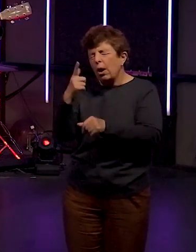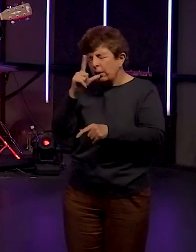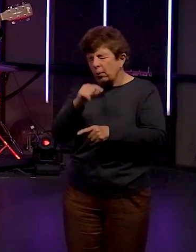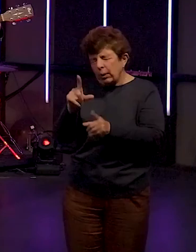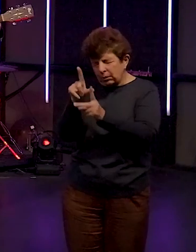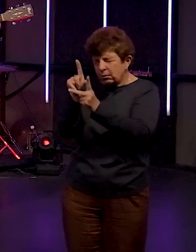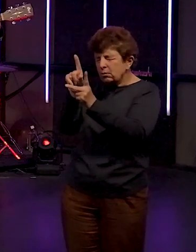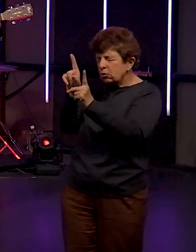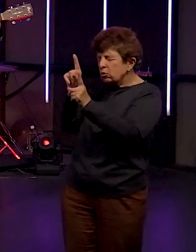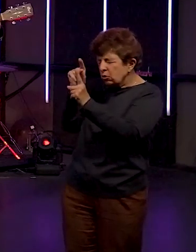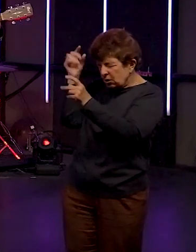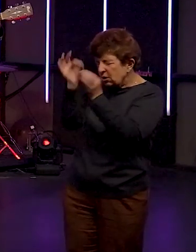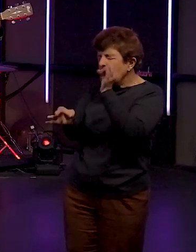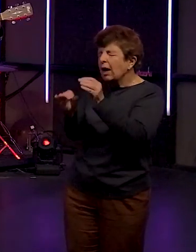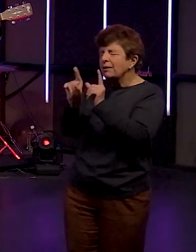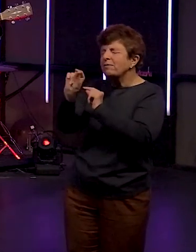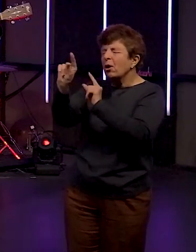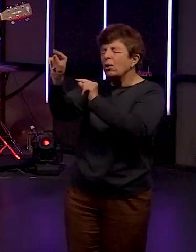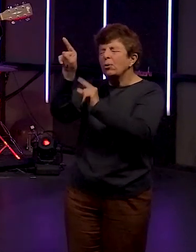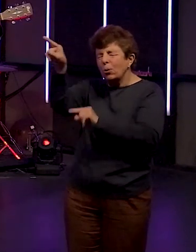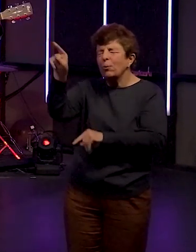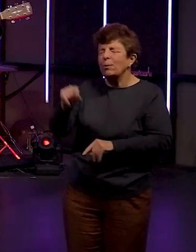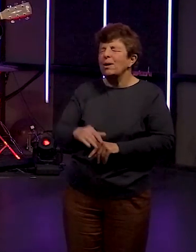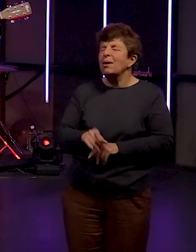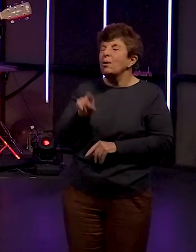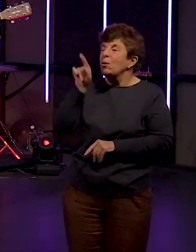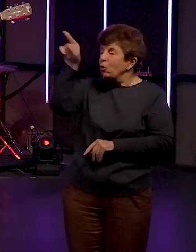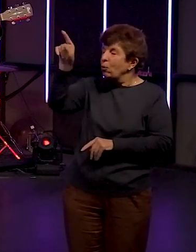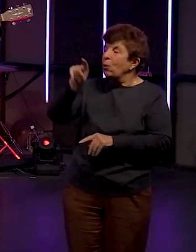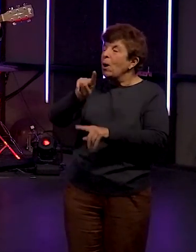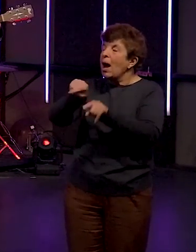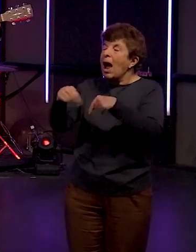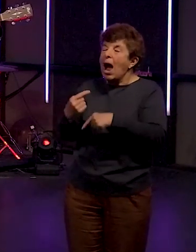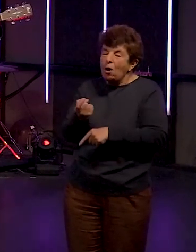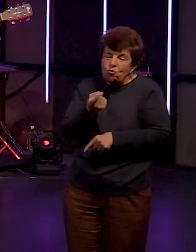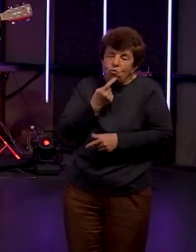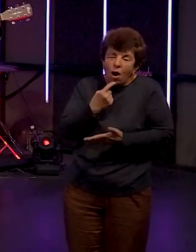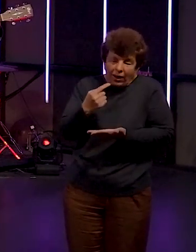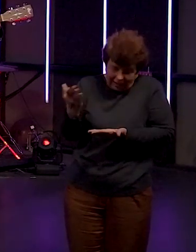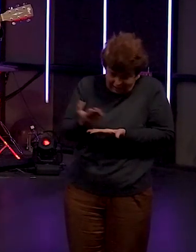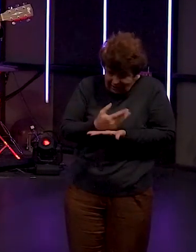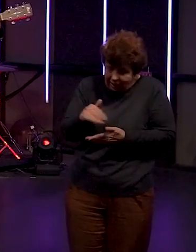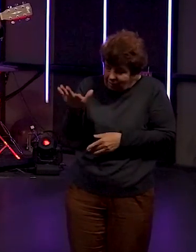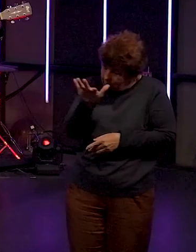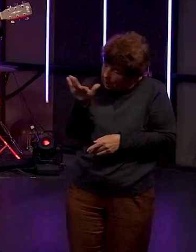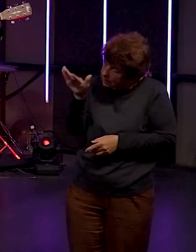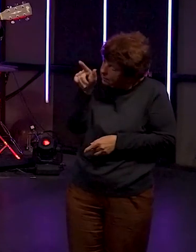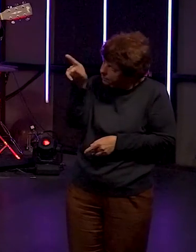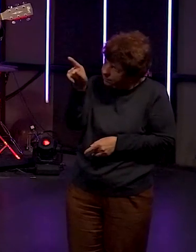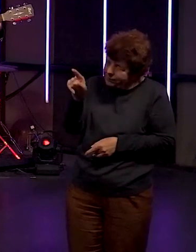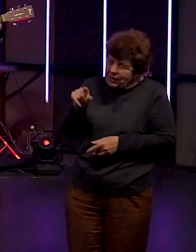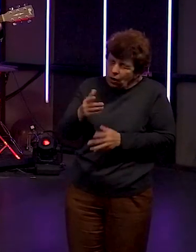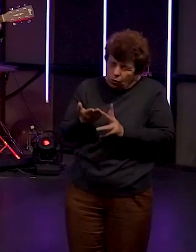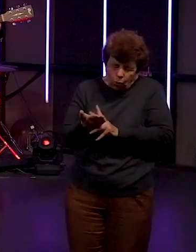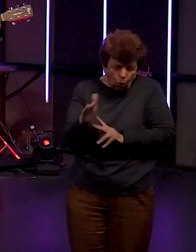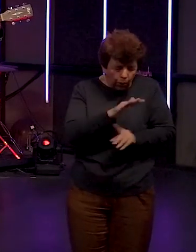follow you, that you are our rock and our refuge throughout all the change that